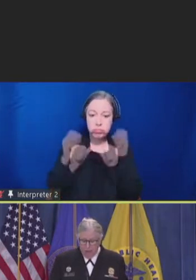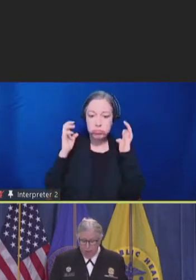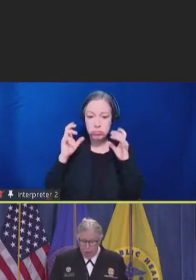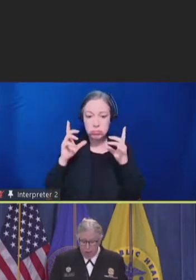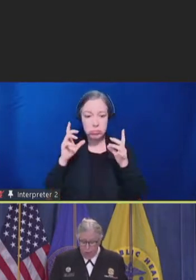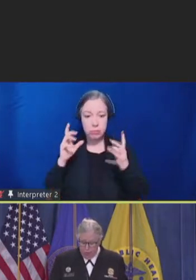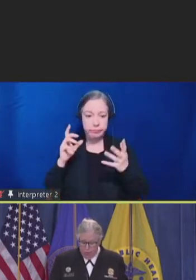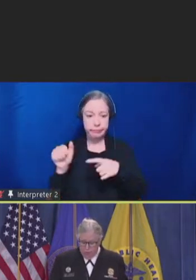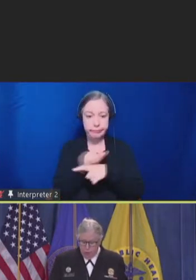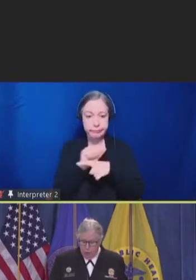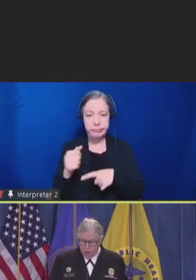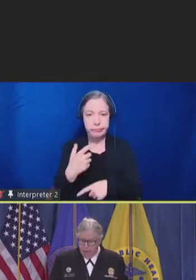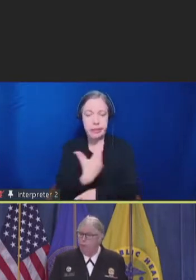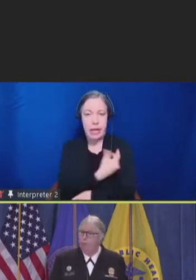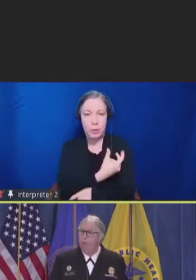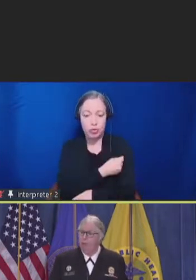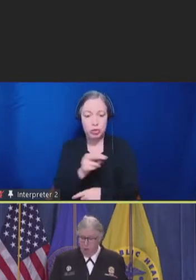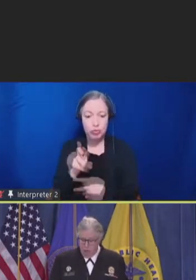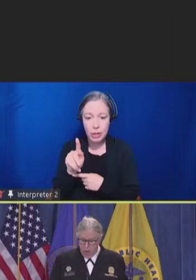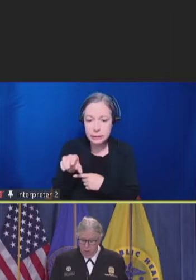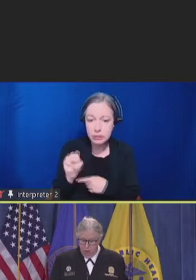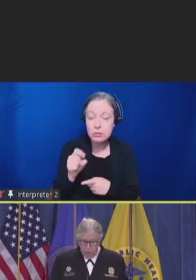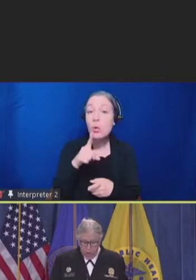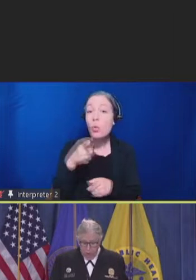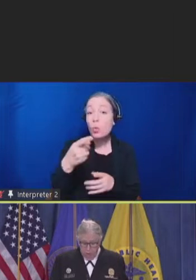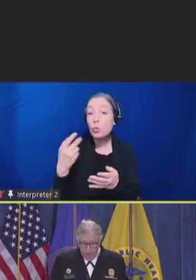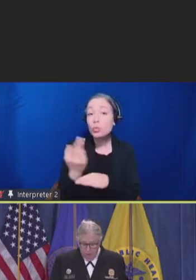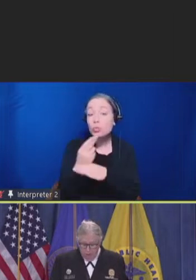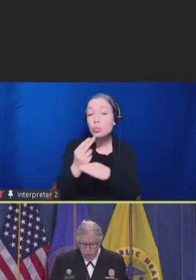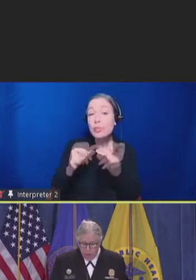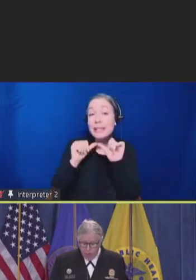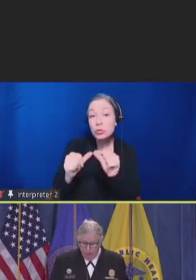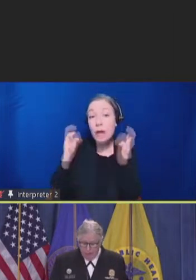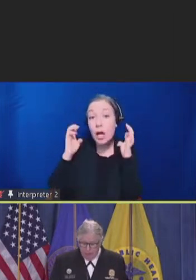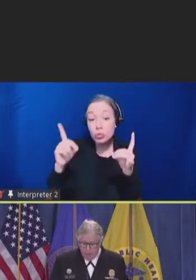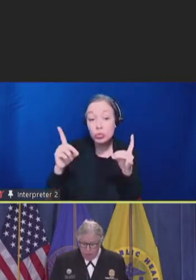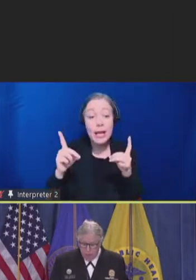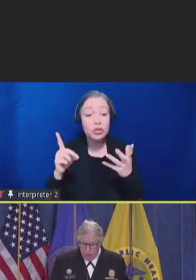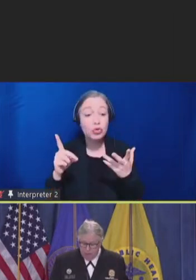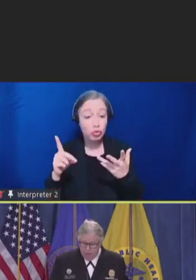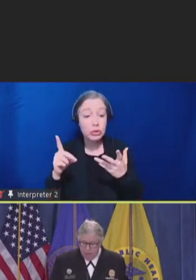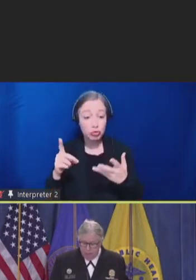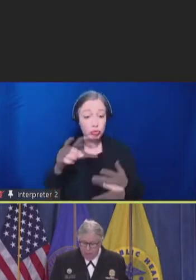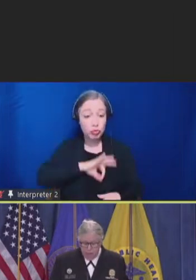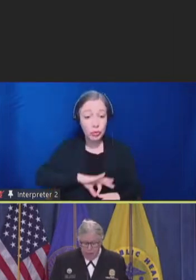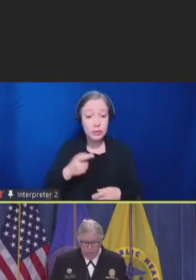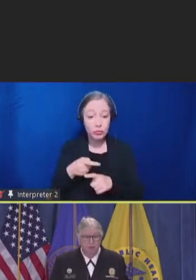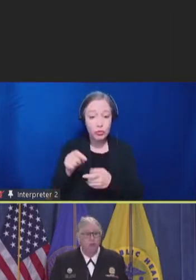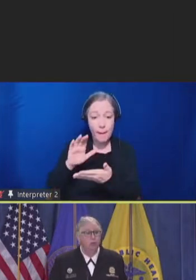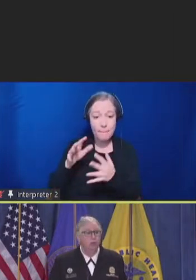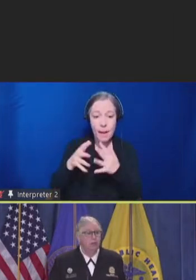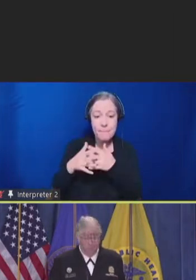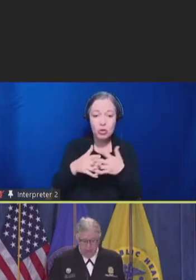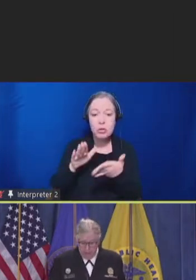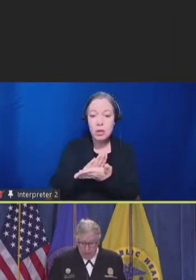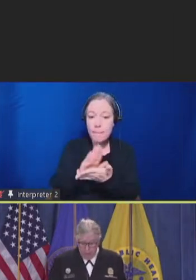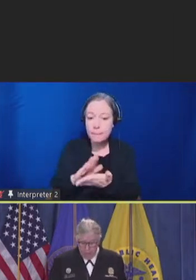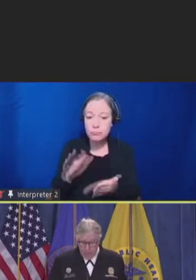learning courses called EQIPP to learn about continuous practice improvements on a number of topics including immunization.